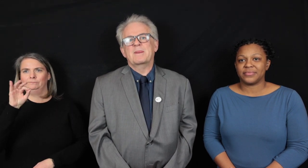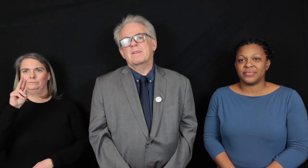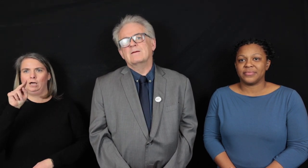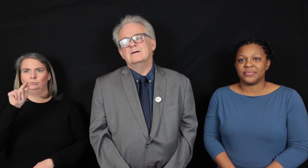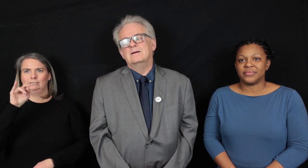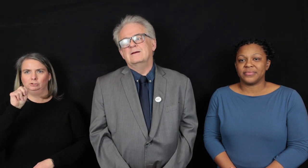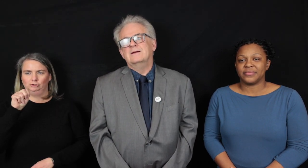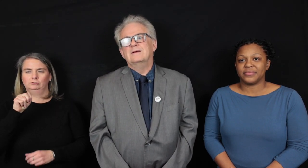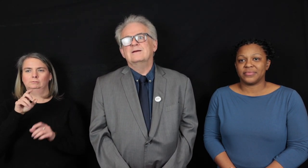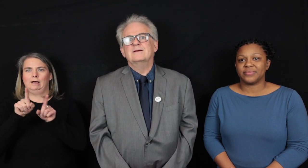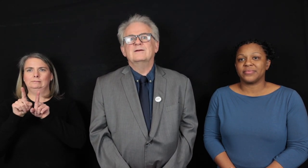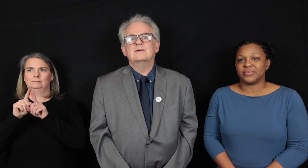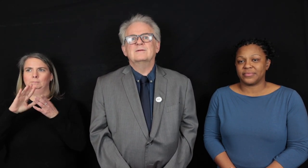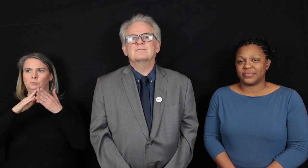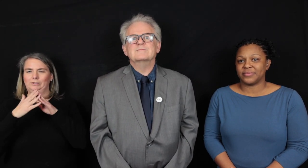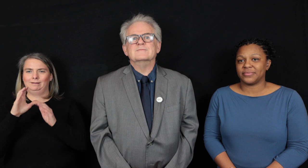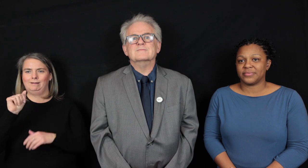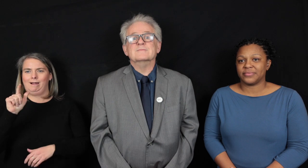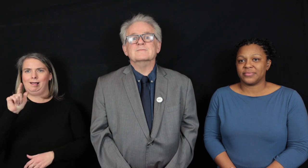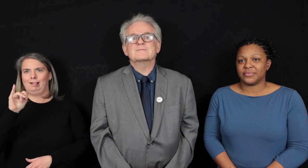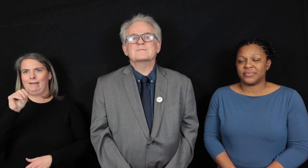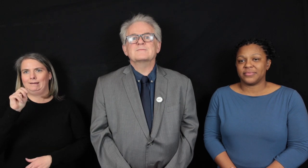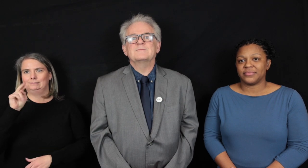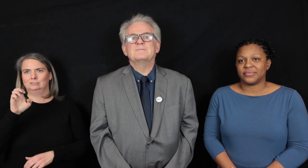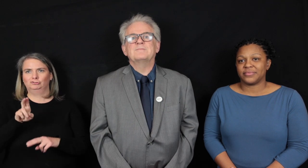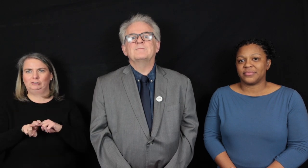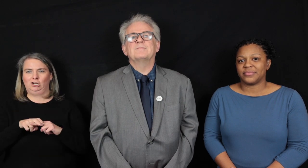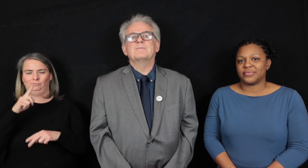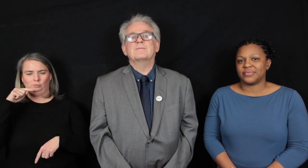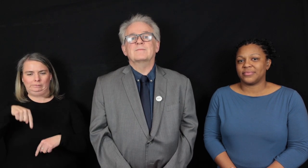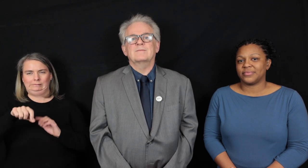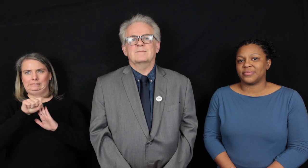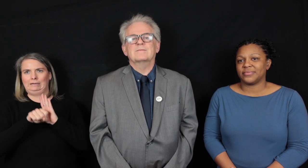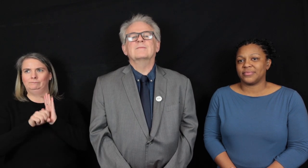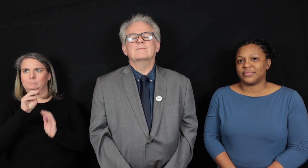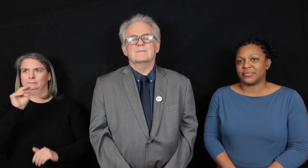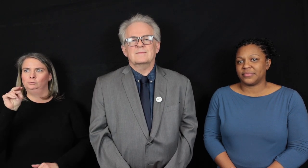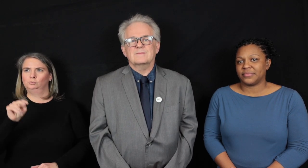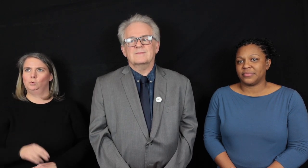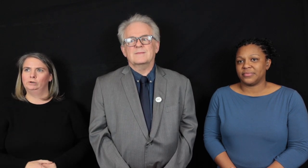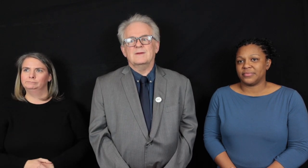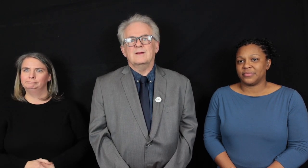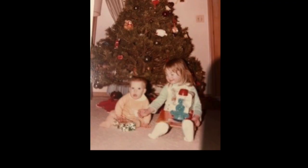as the Community Alliance chair for Minnesota.